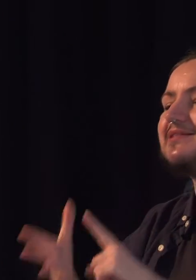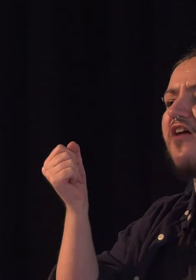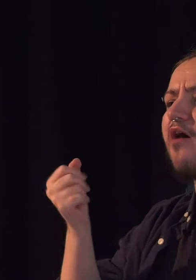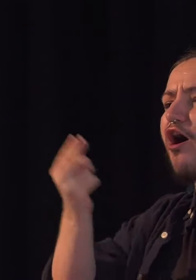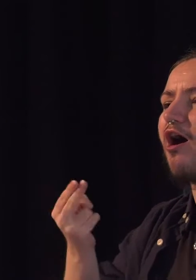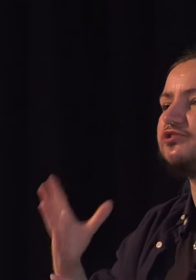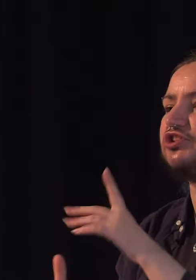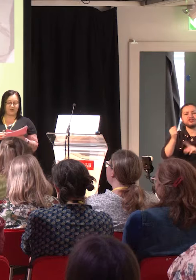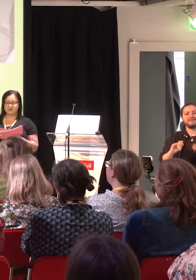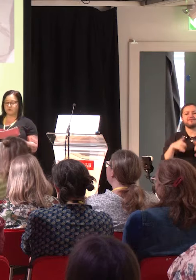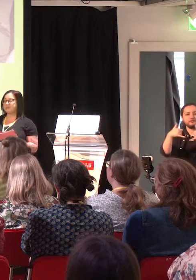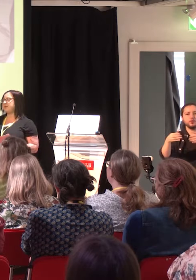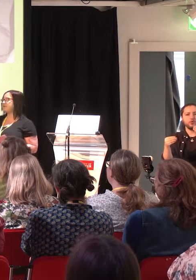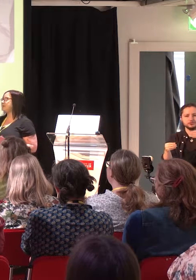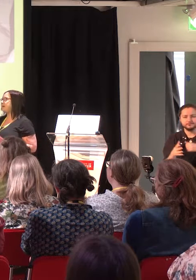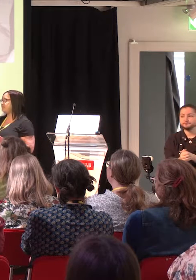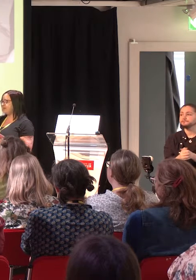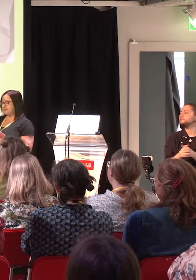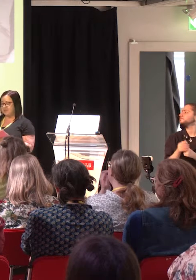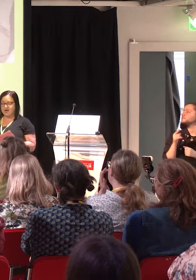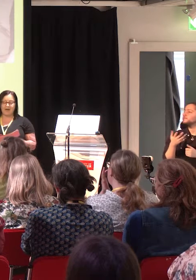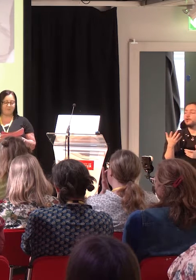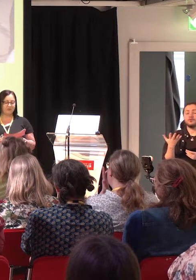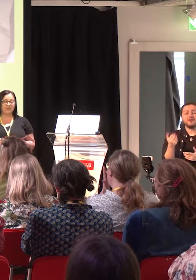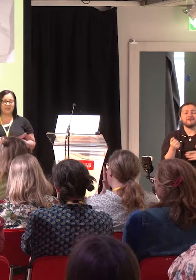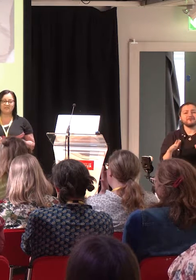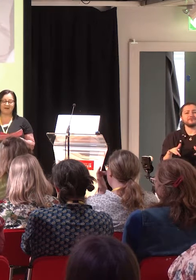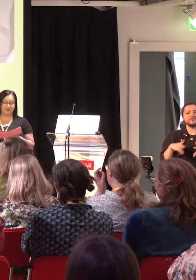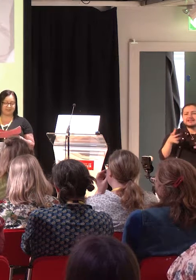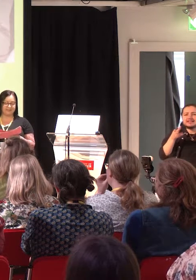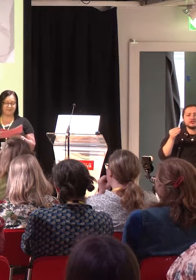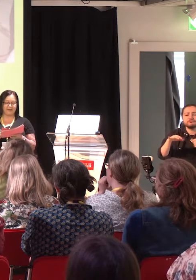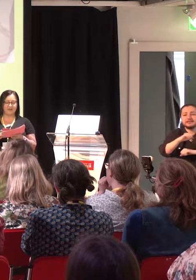This project inspired our school with sensory spaces and musical interactions to remain